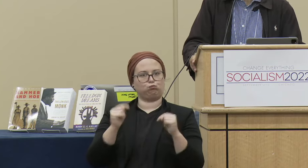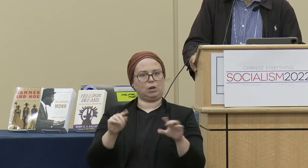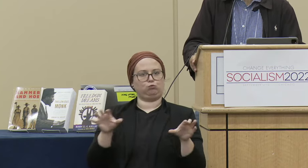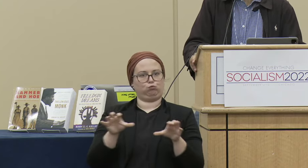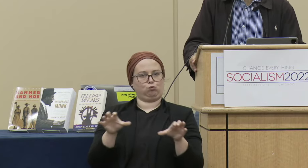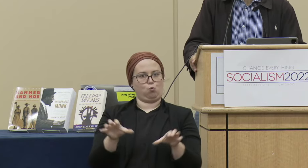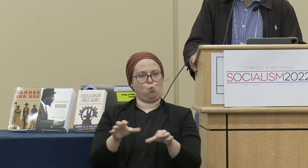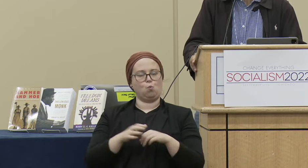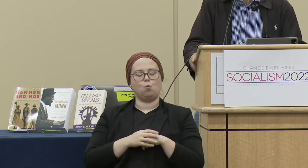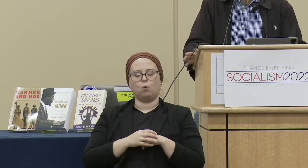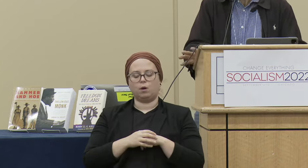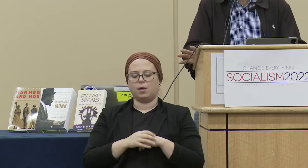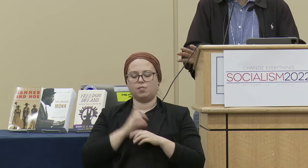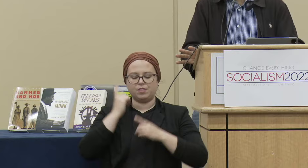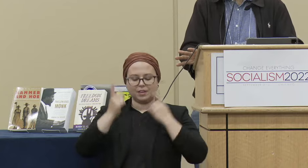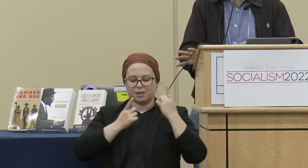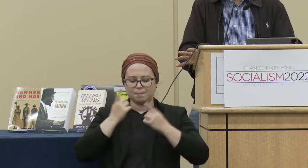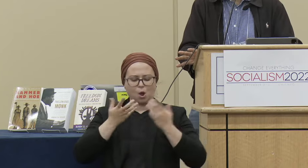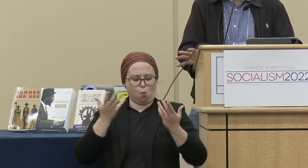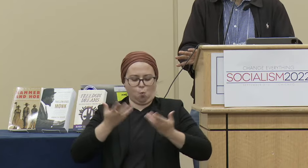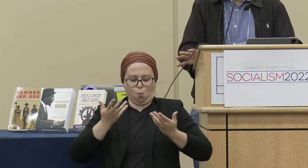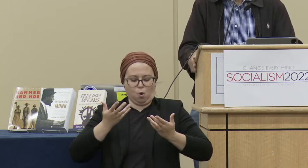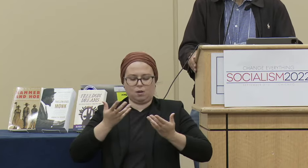you're suggesting or asking, and I think what Femi's book